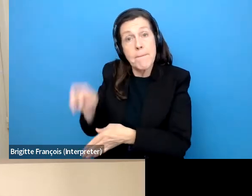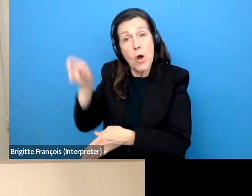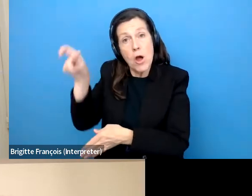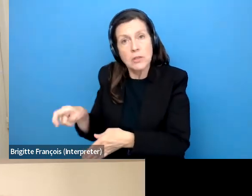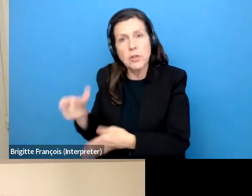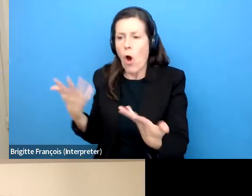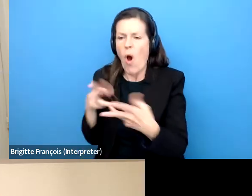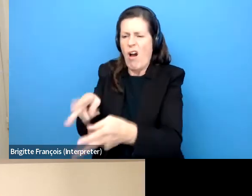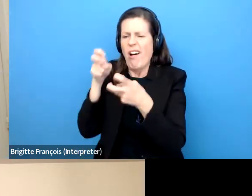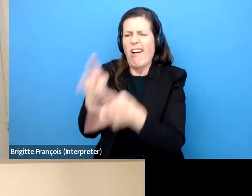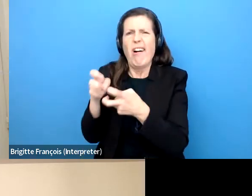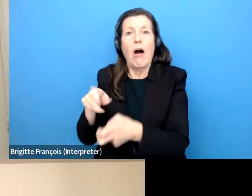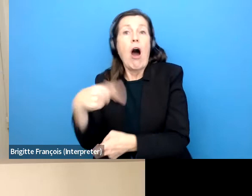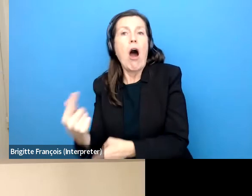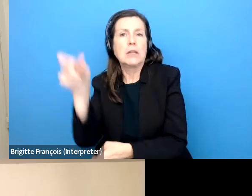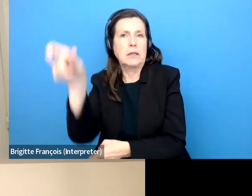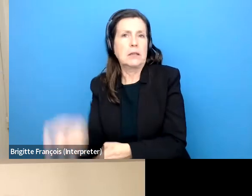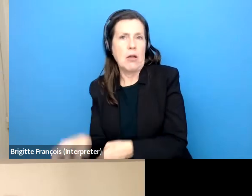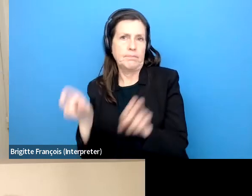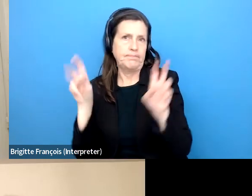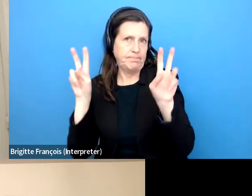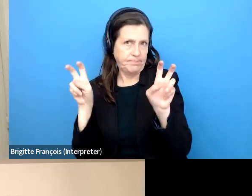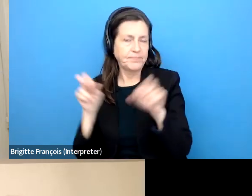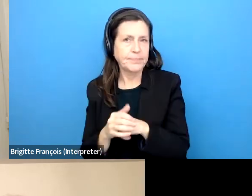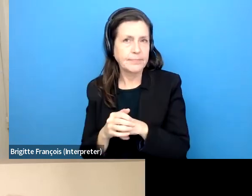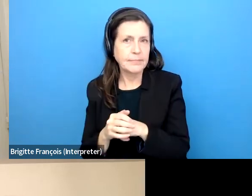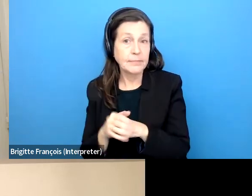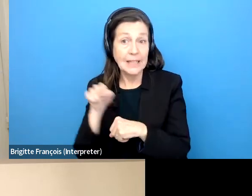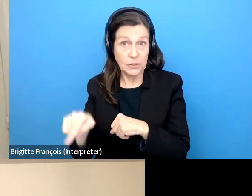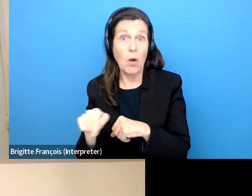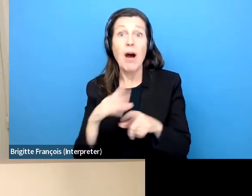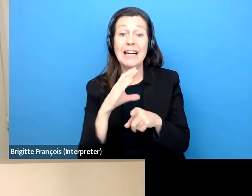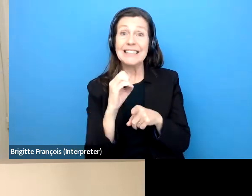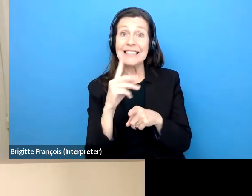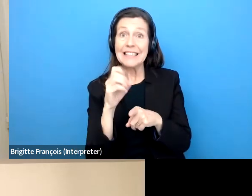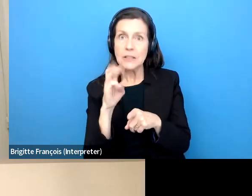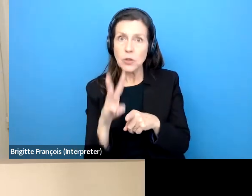by which, CEDAW article six must be read as an indivisible provision